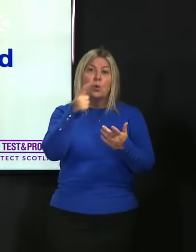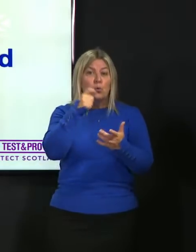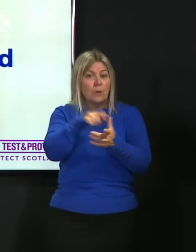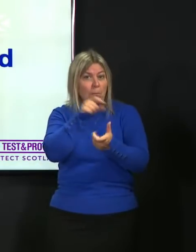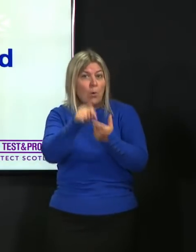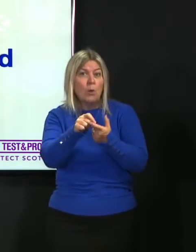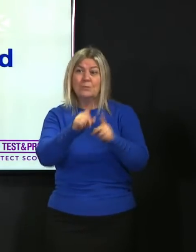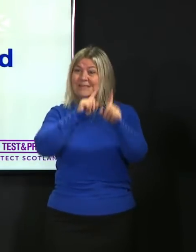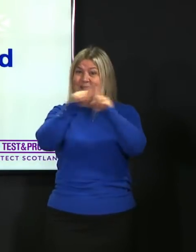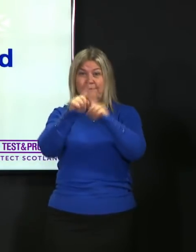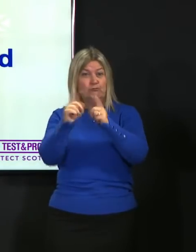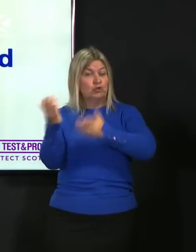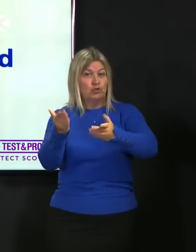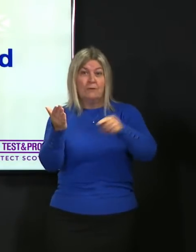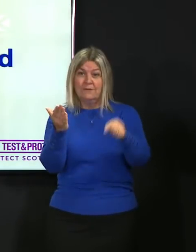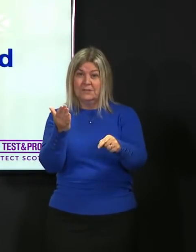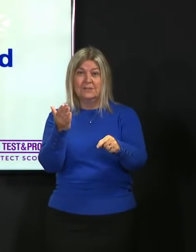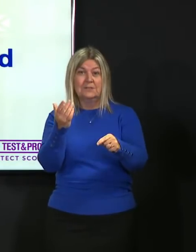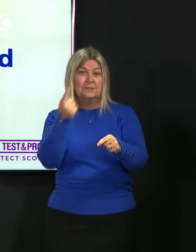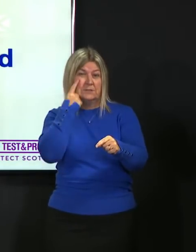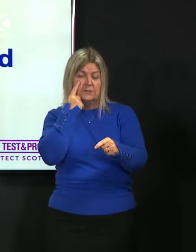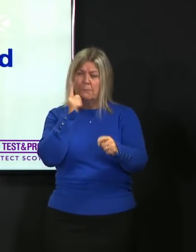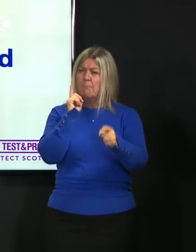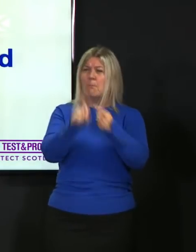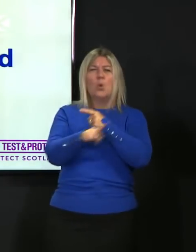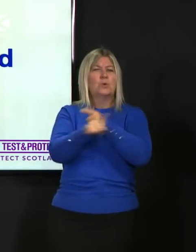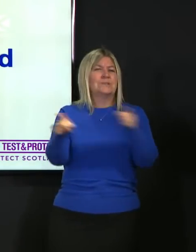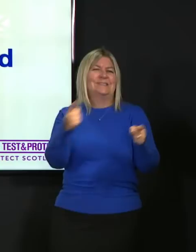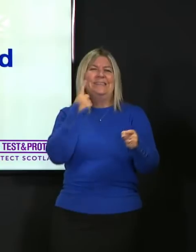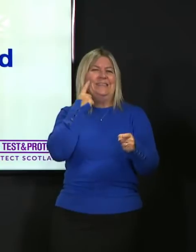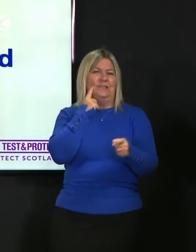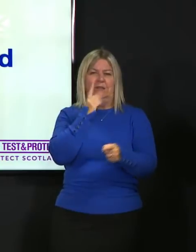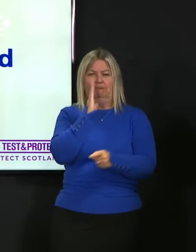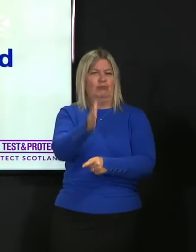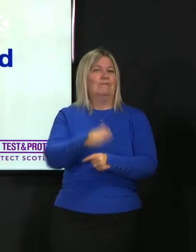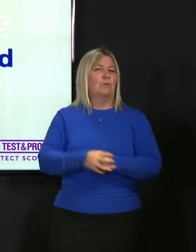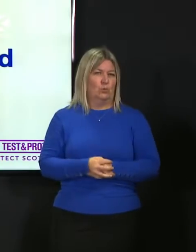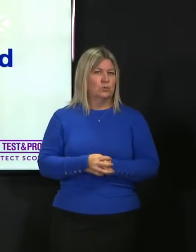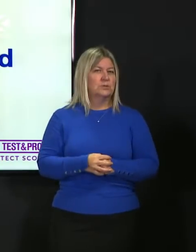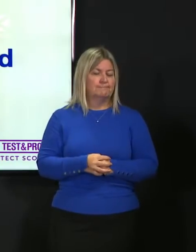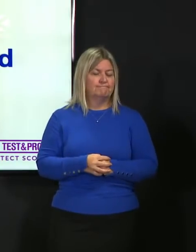conditions are managed safely and efficiently by your local optician in the high street.